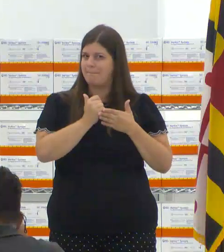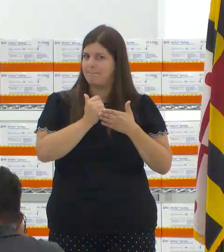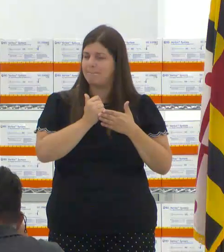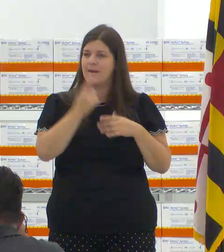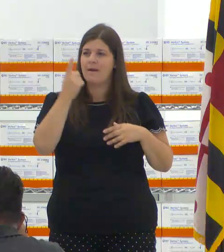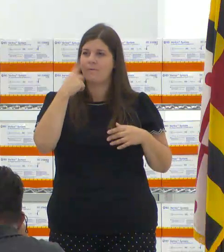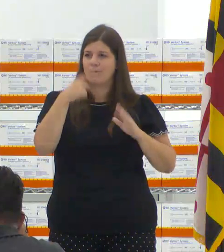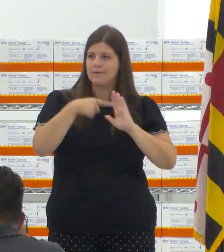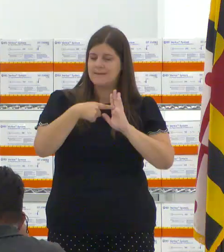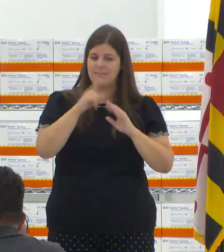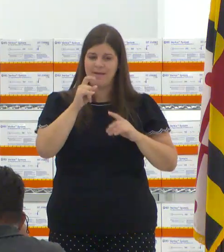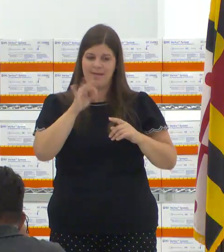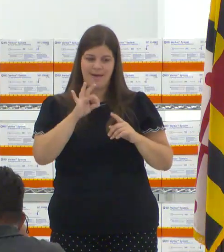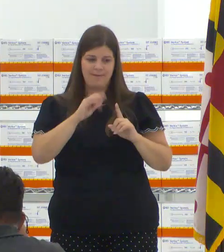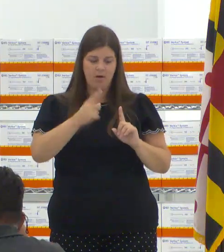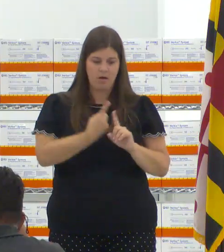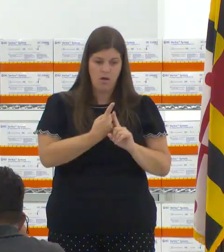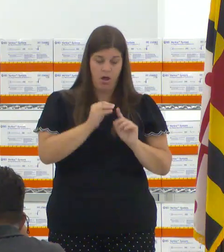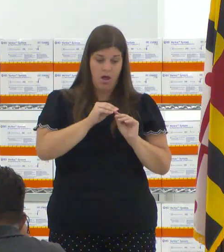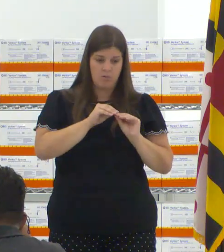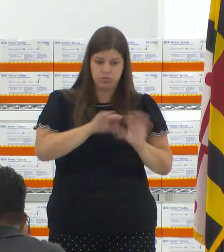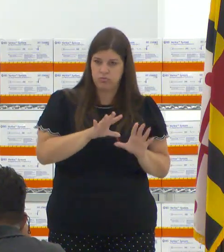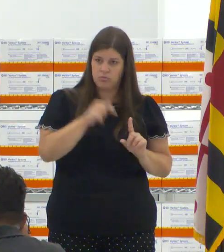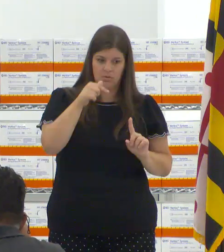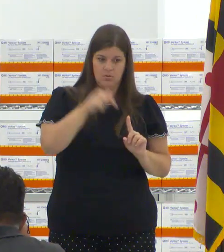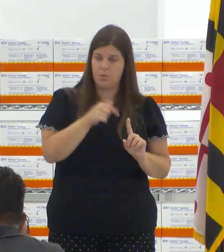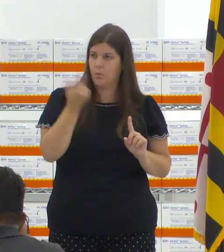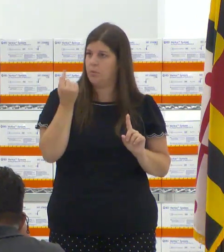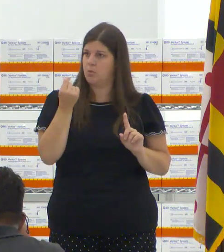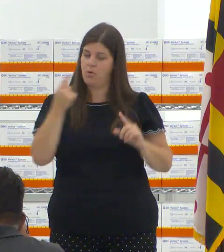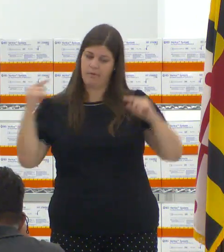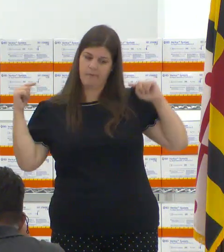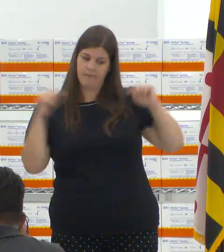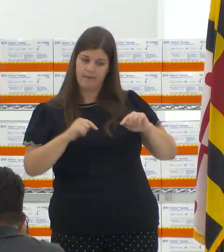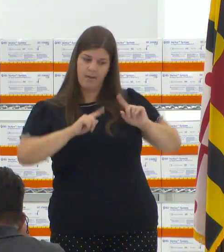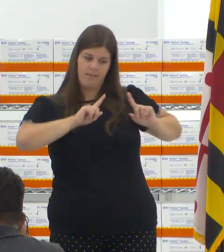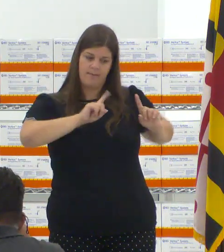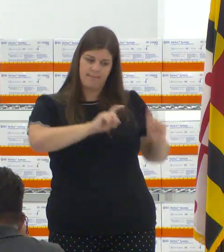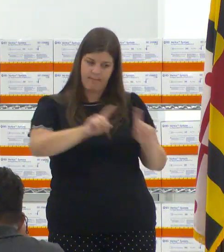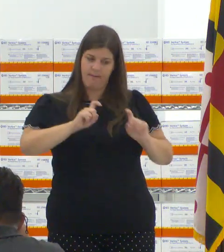Our plan is to begin deploying these rapid tests to nursing homes and assisted living